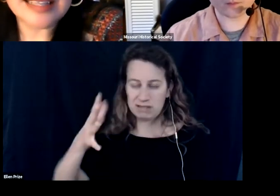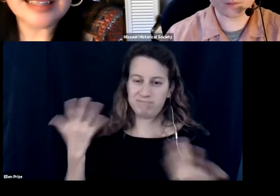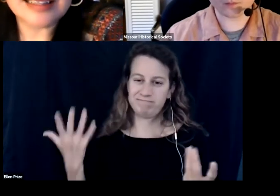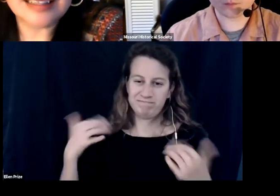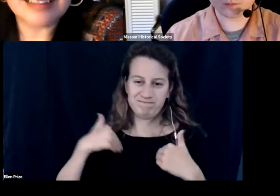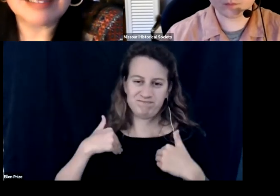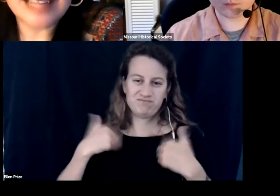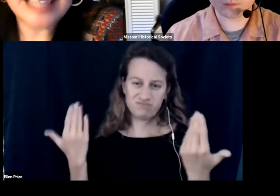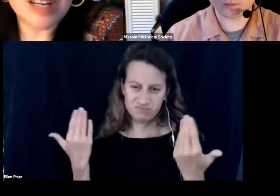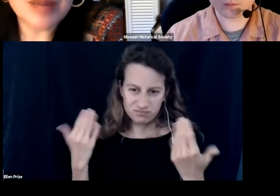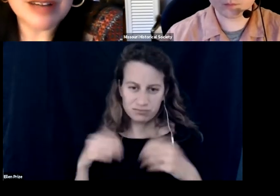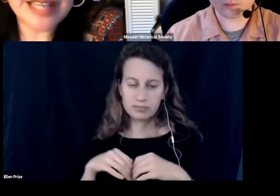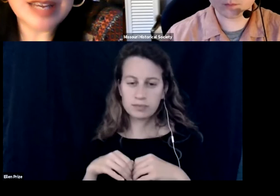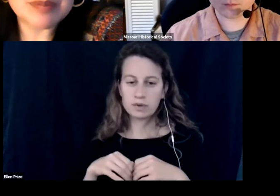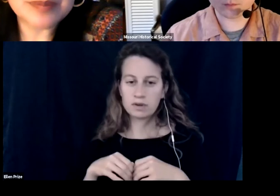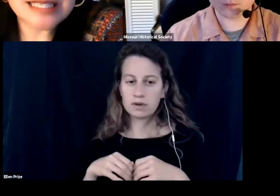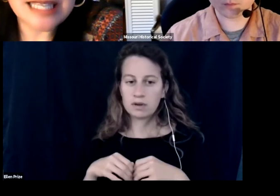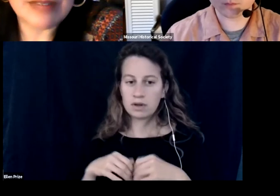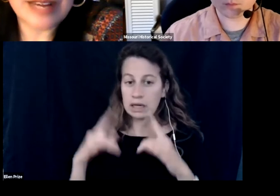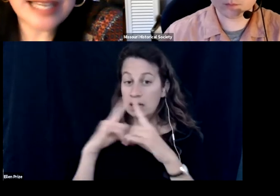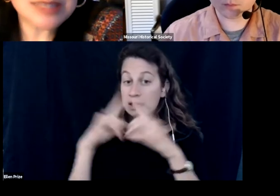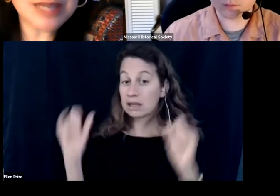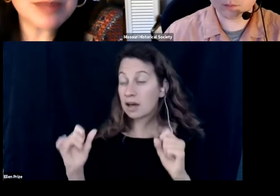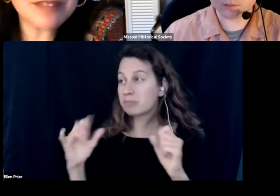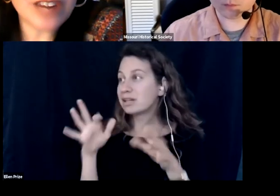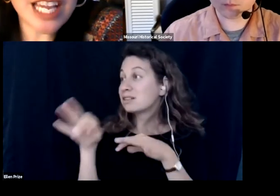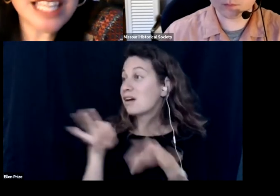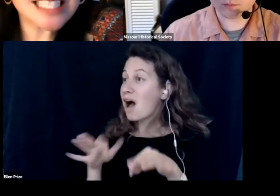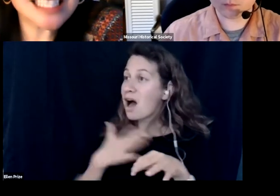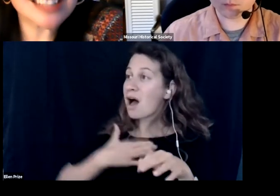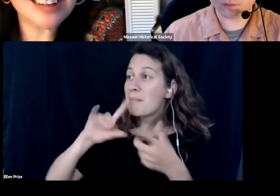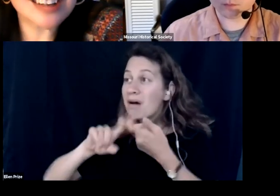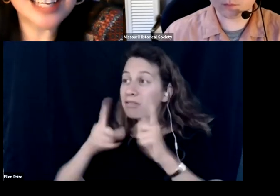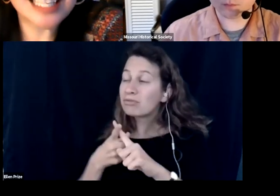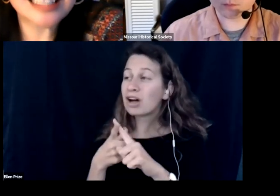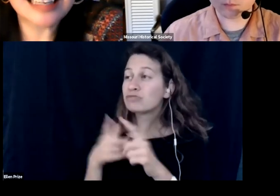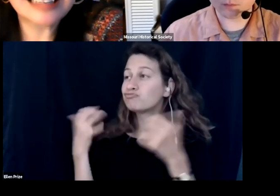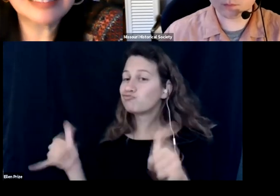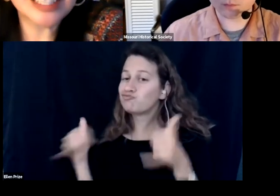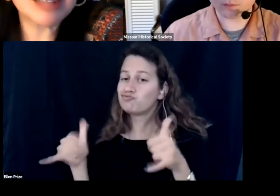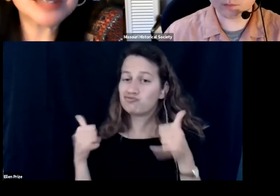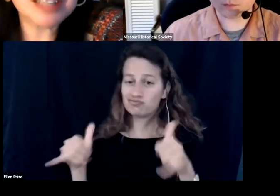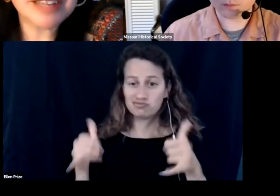really appreciate that. And a lot of our programming is at Missouri Historical Society is moving back in person, but we're